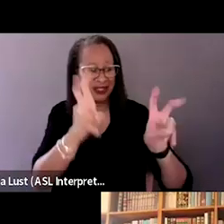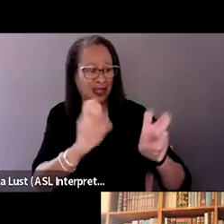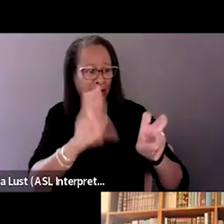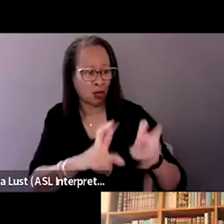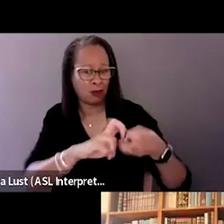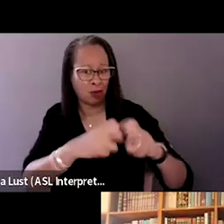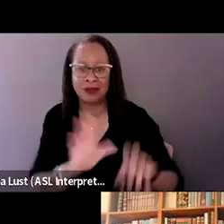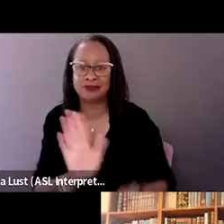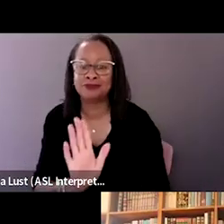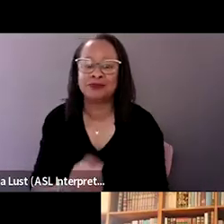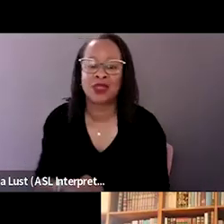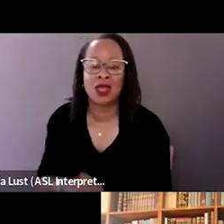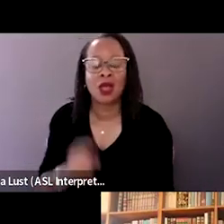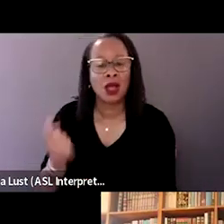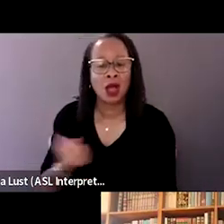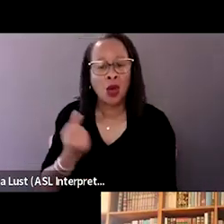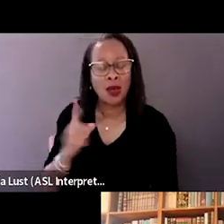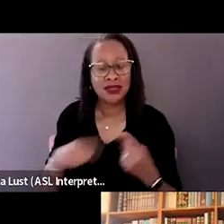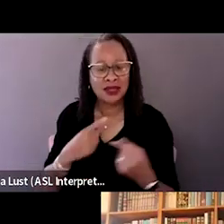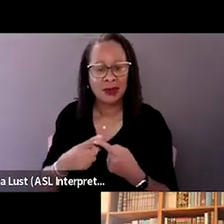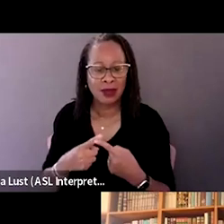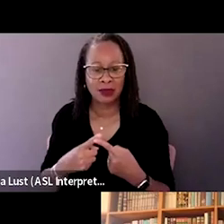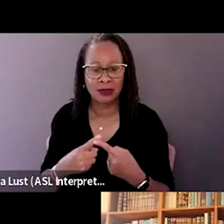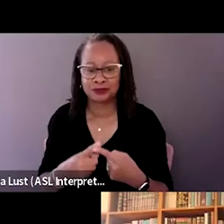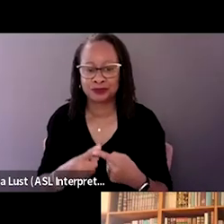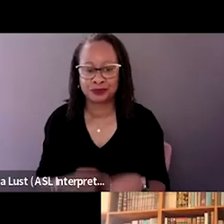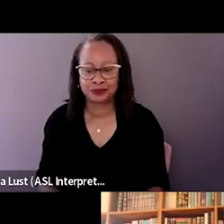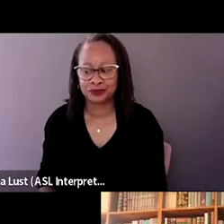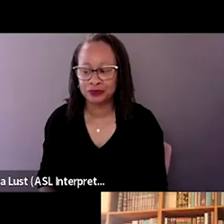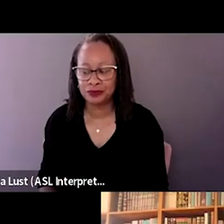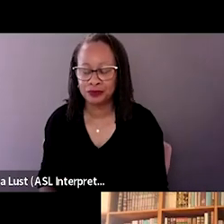it's always about the right time.